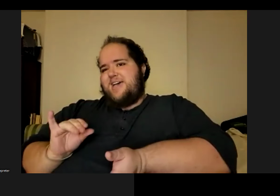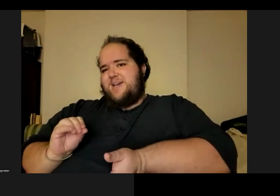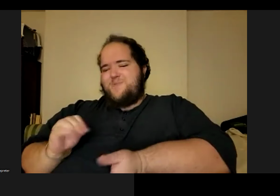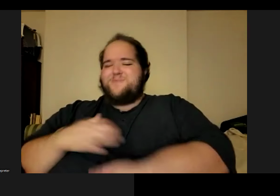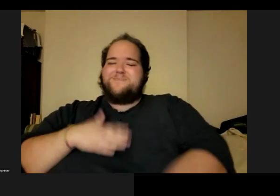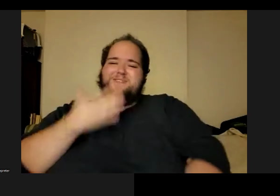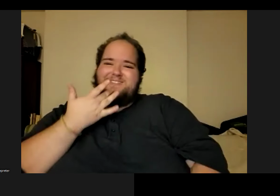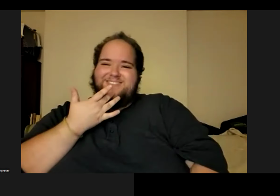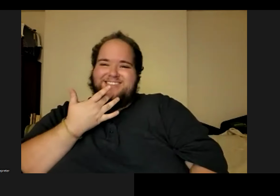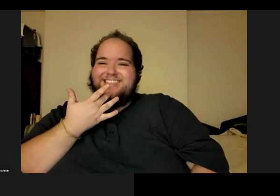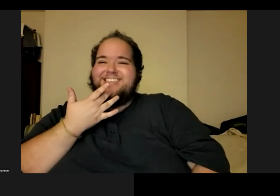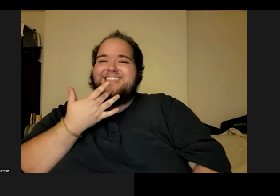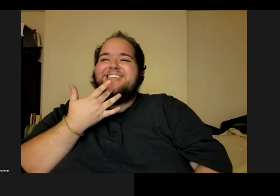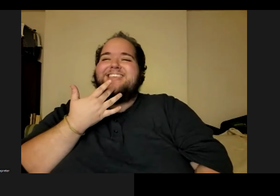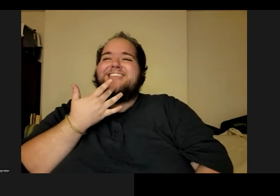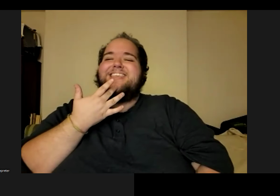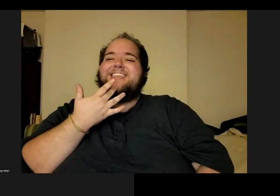Actually.